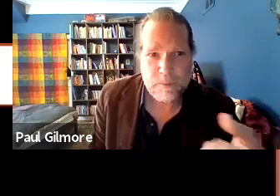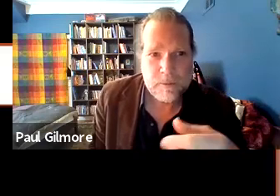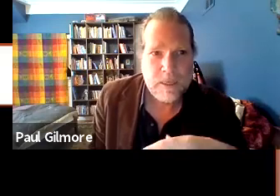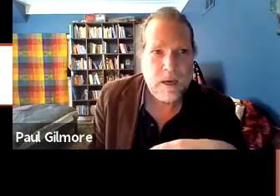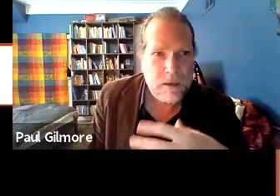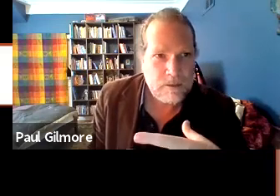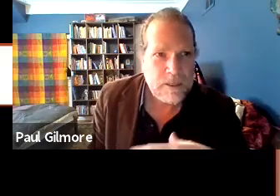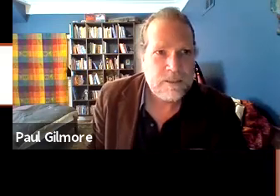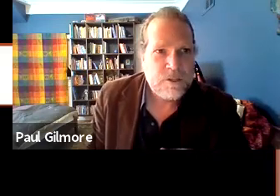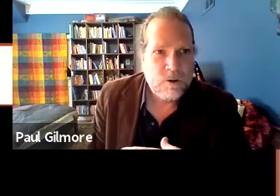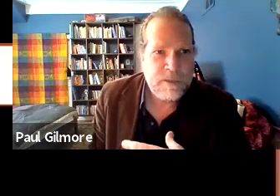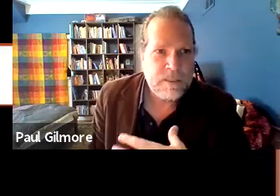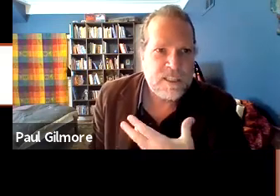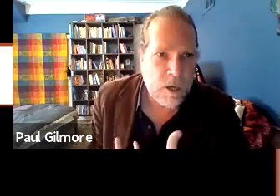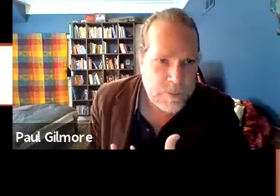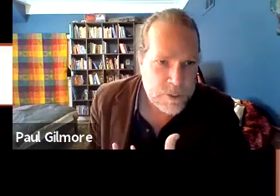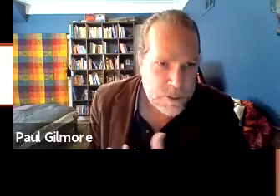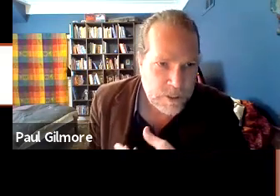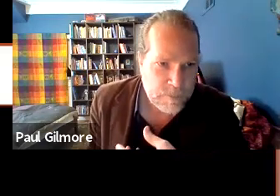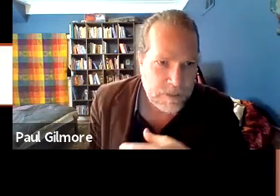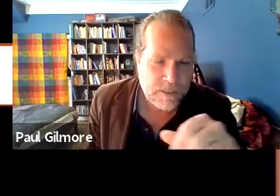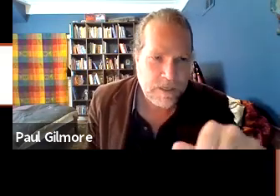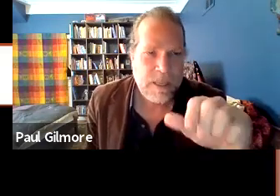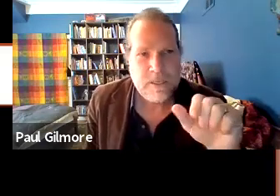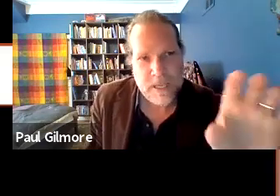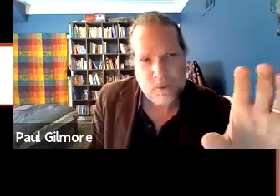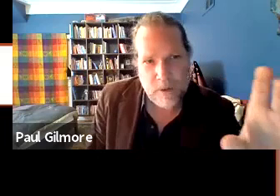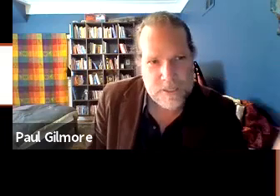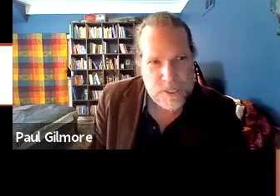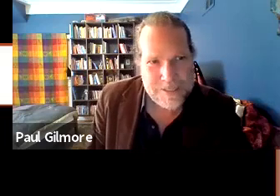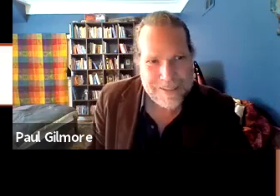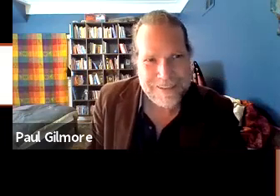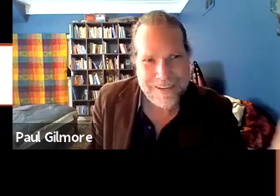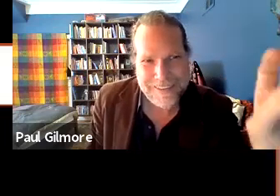people, oh, this European garbage ship, that's it? You can't quite see it there on